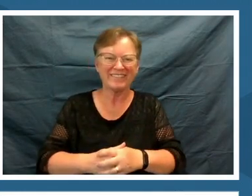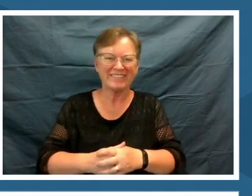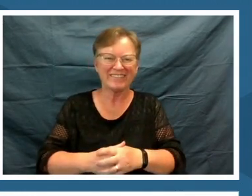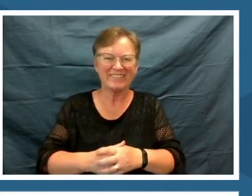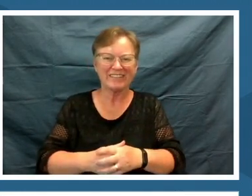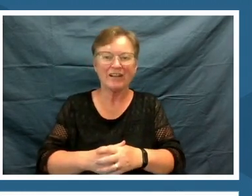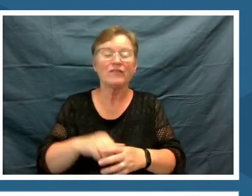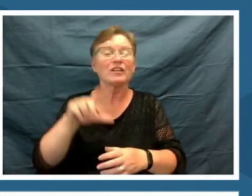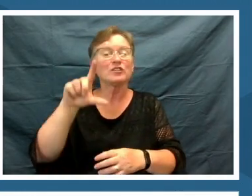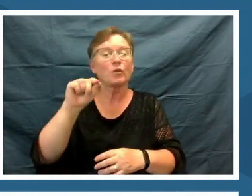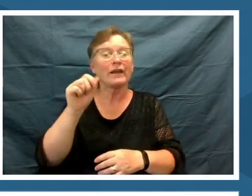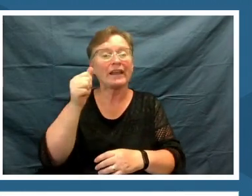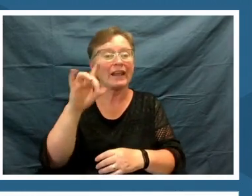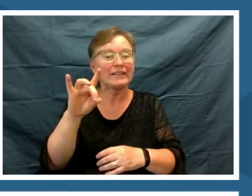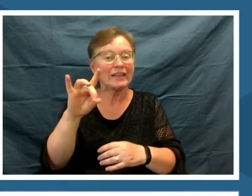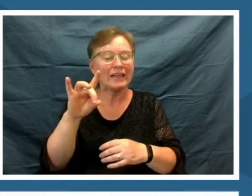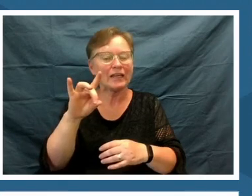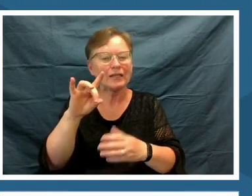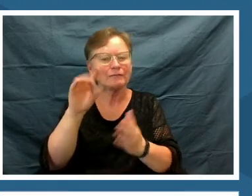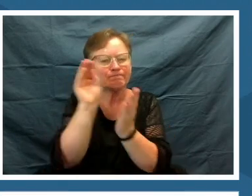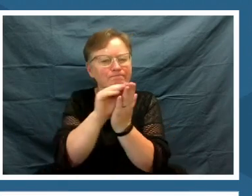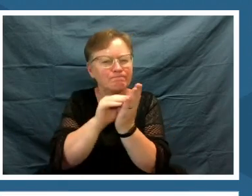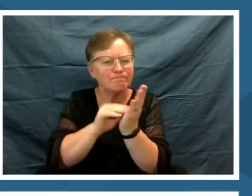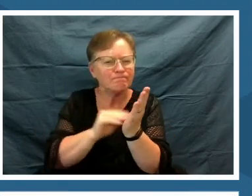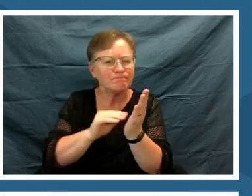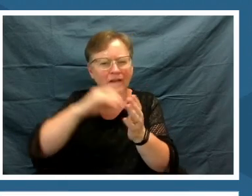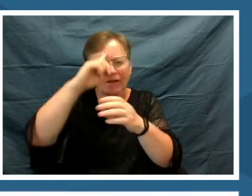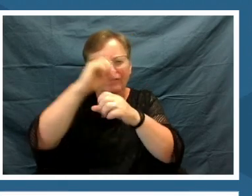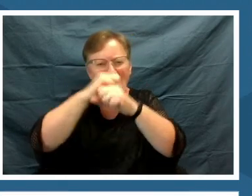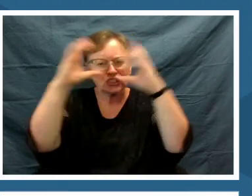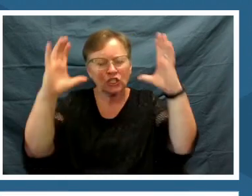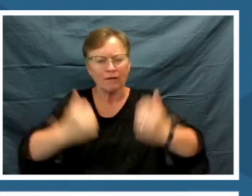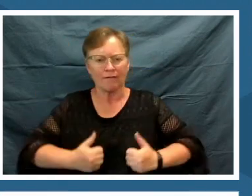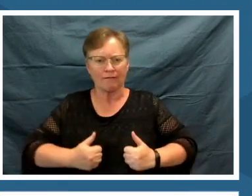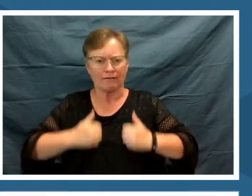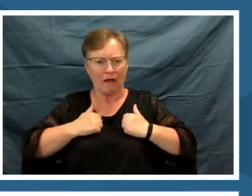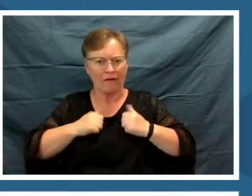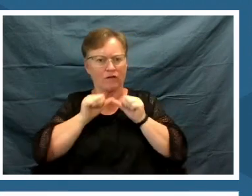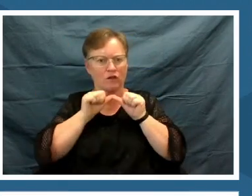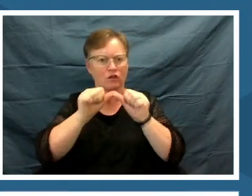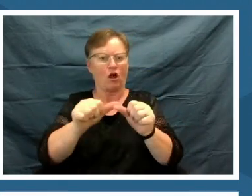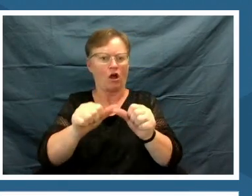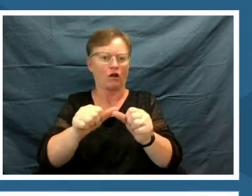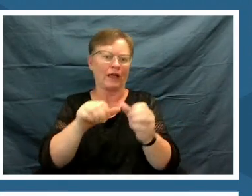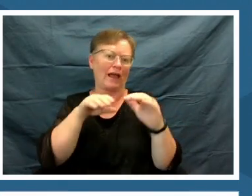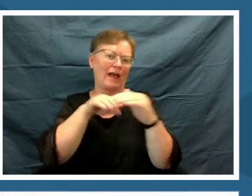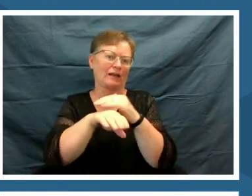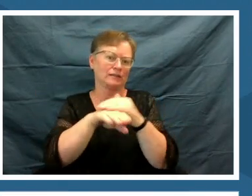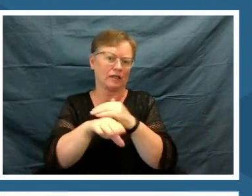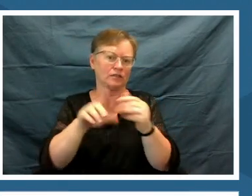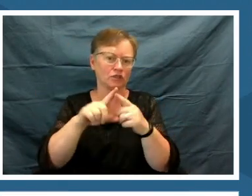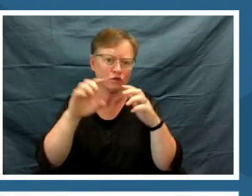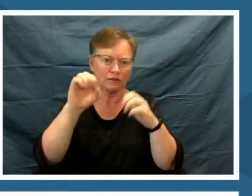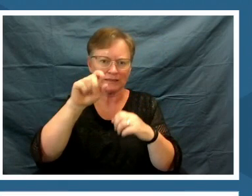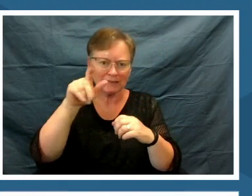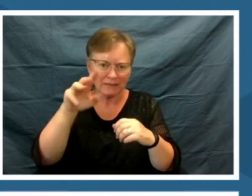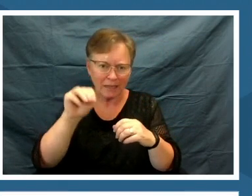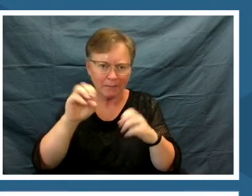work focused on lifelong access to quality stem education and includes